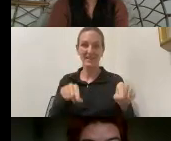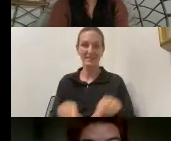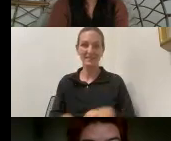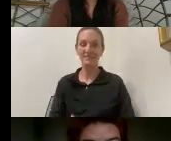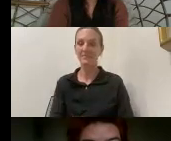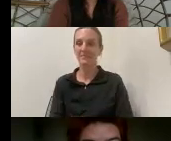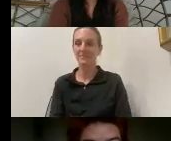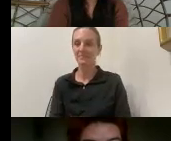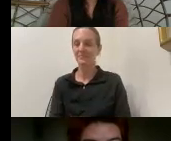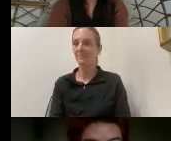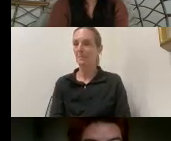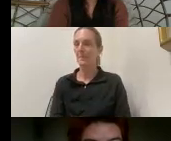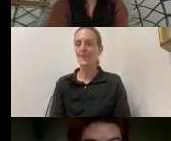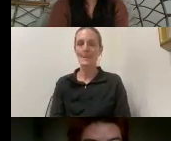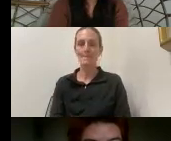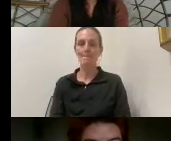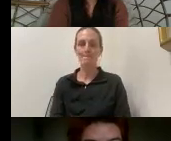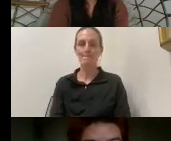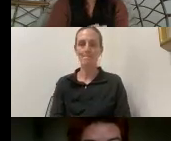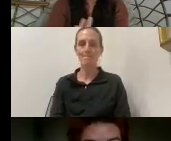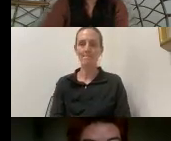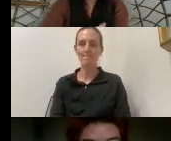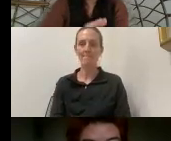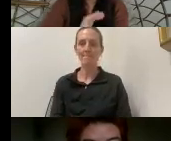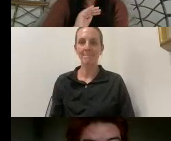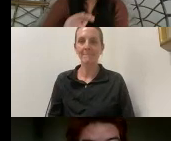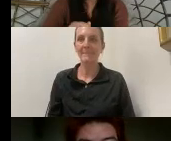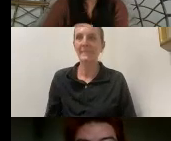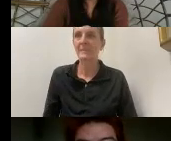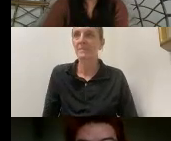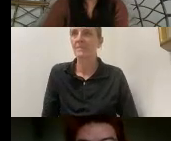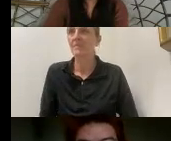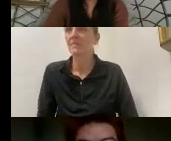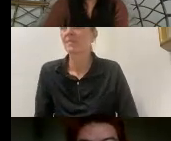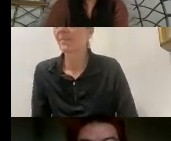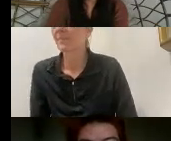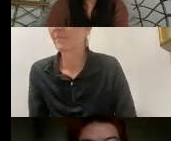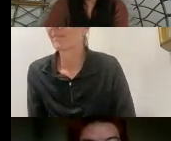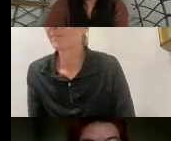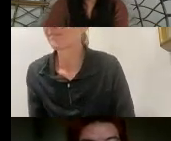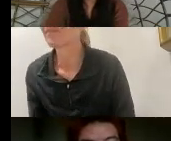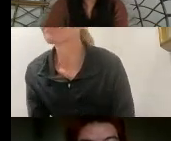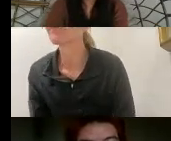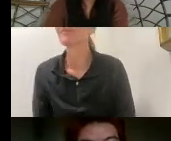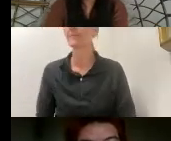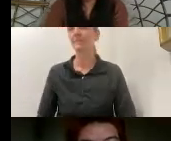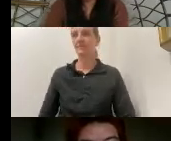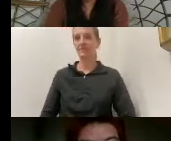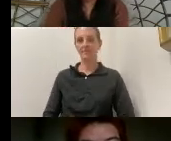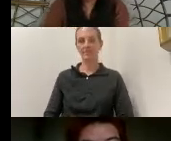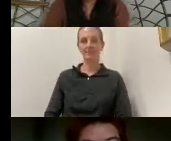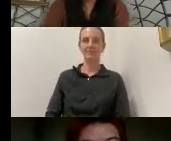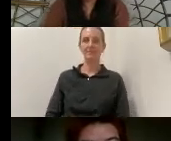Patashi Pimms: Yeah, I just want to say great, that was amazing.